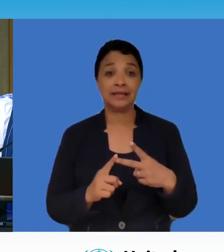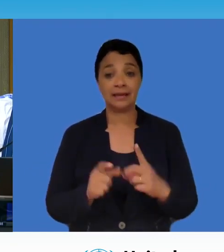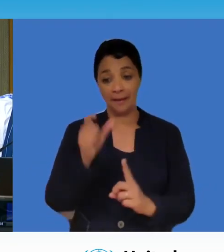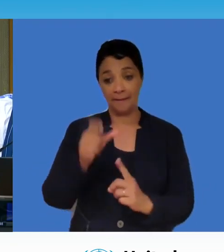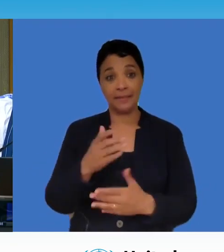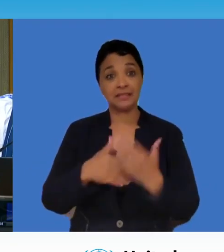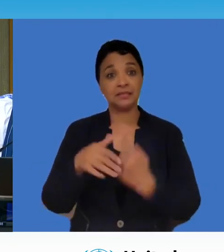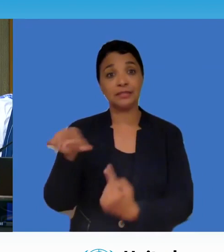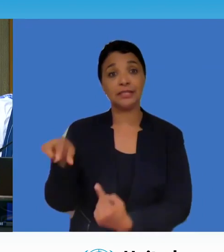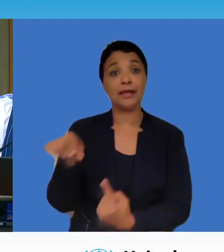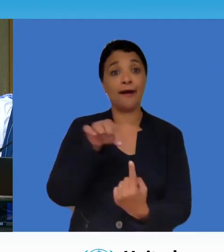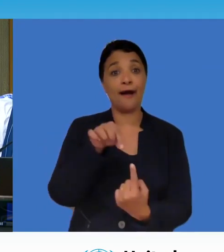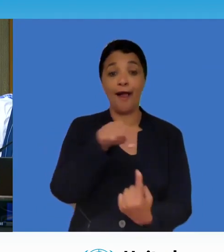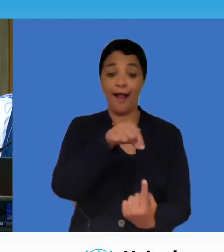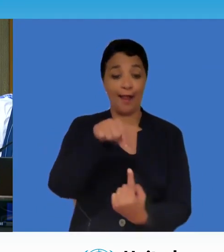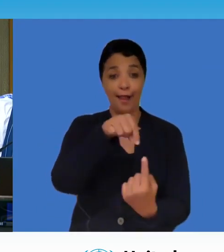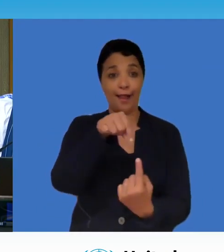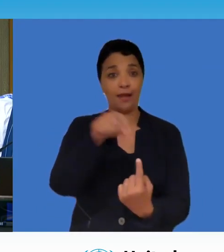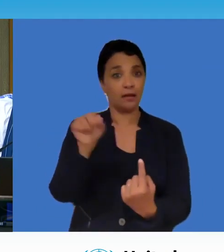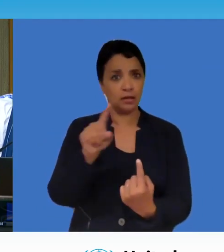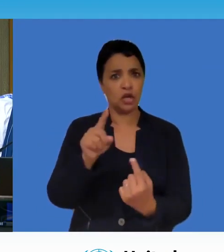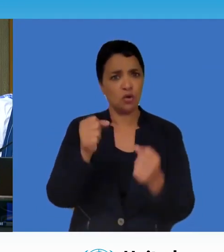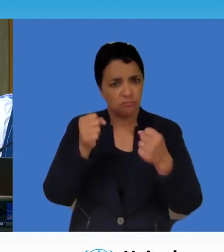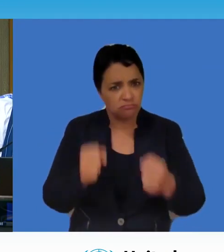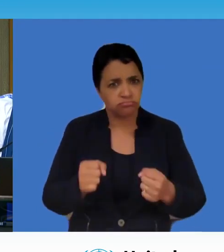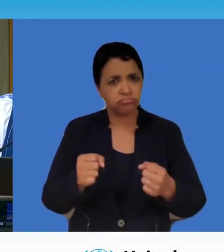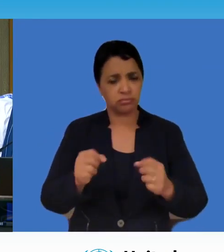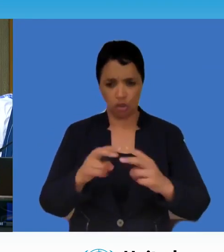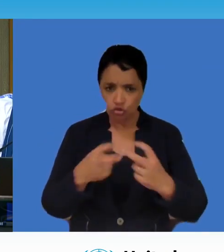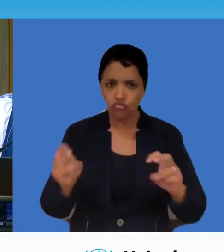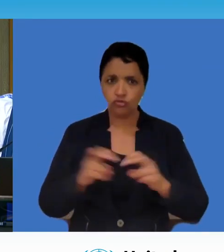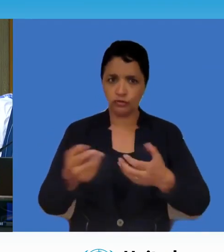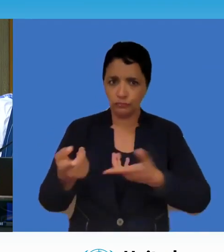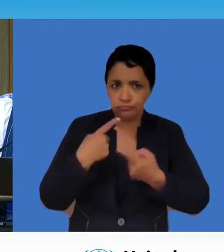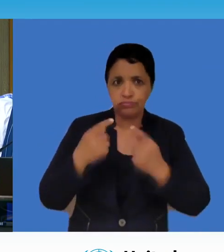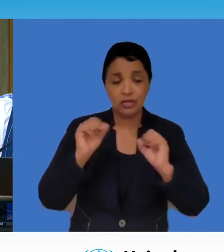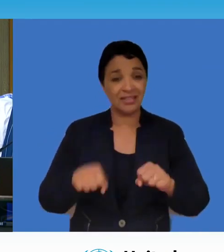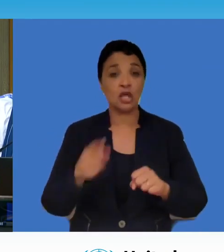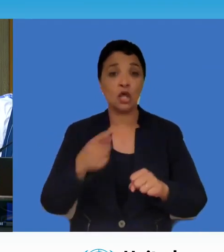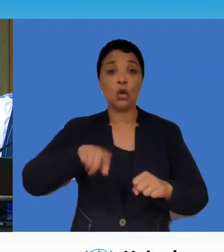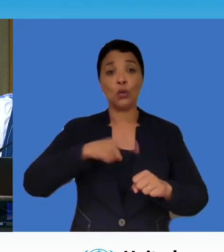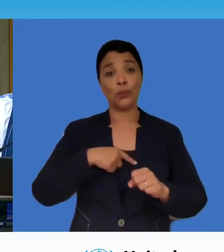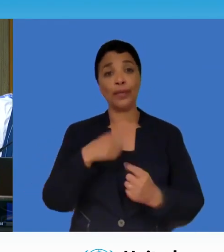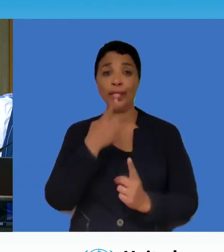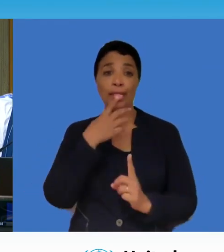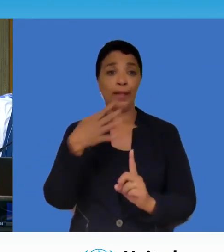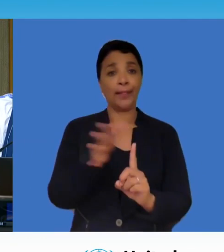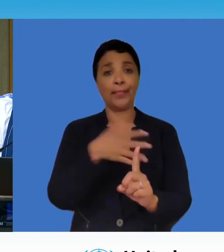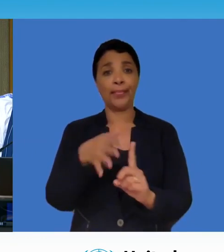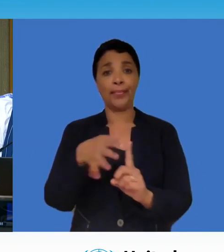meaningful engagement with person disabilities that will not be taken for a ride that those